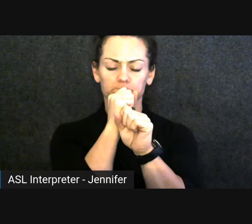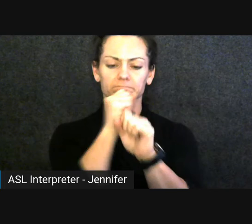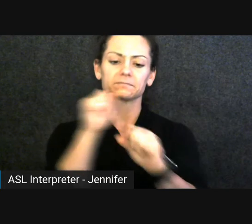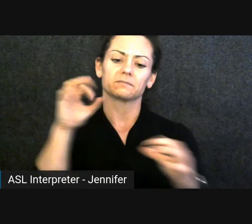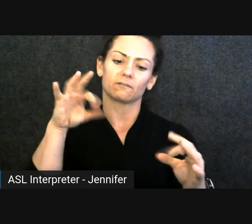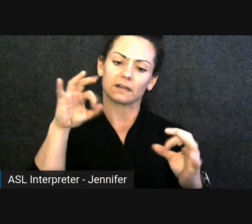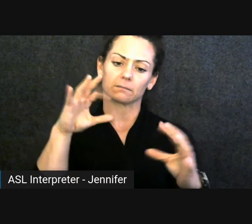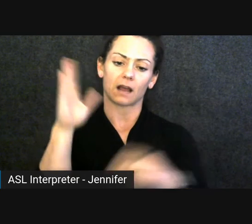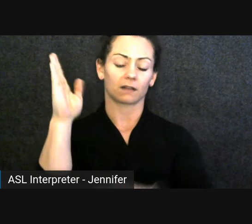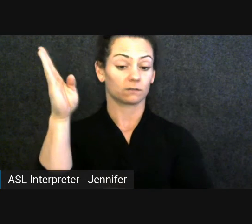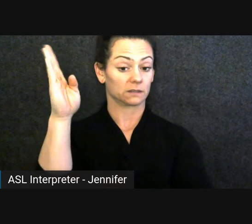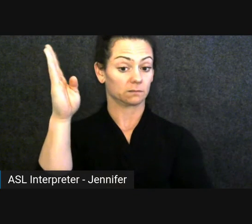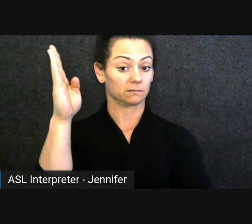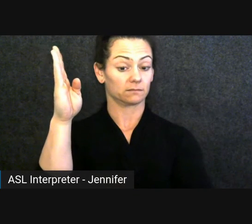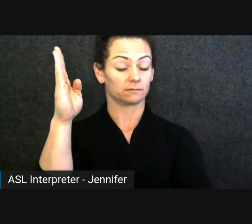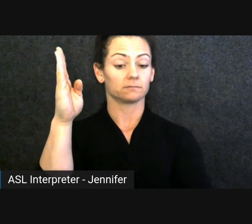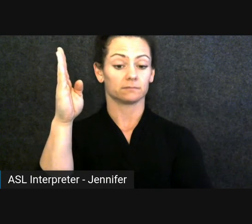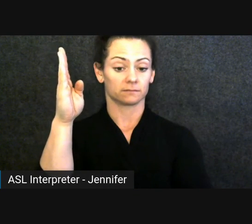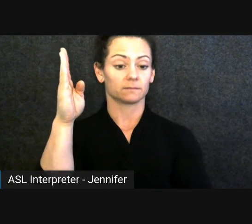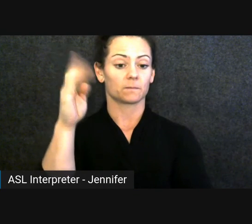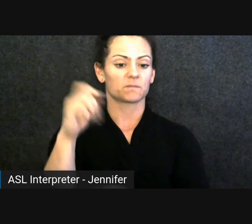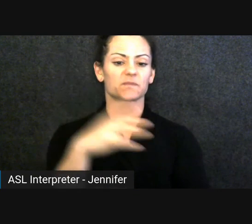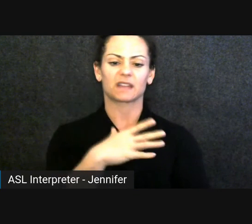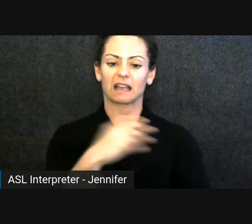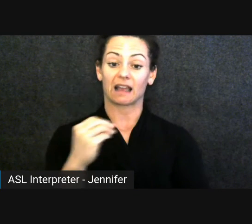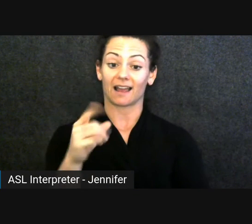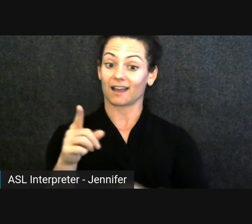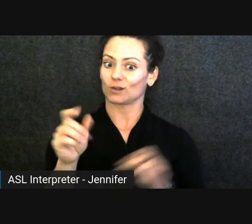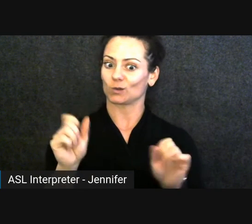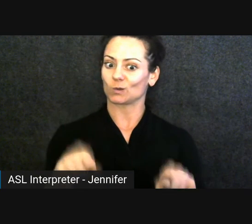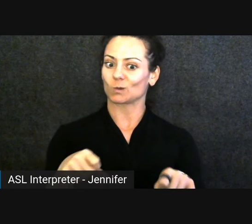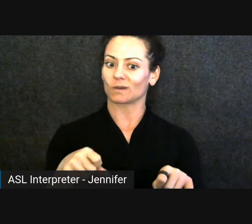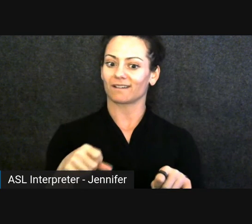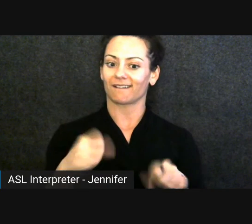I believe there's also a way for you to enter in for a free t-shirt.